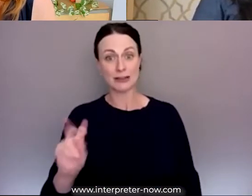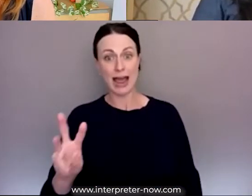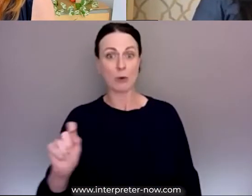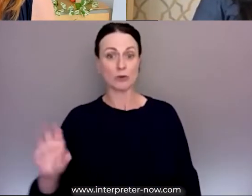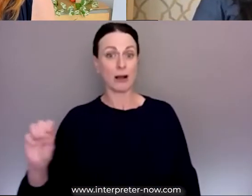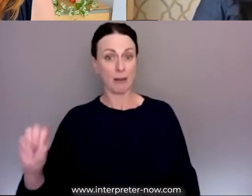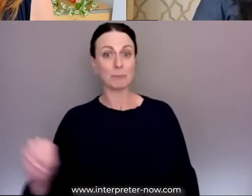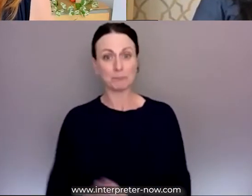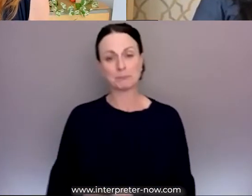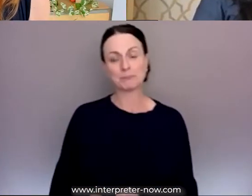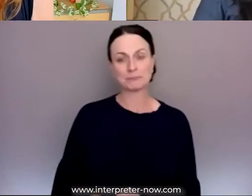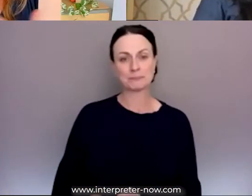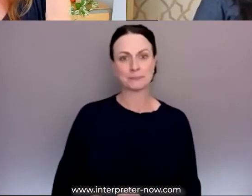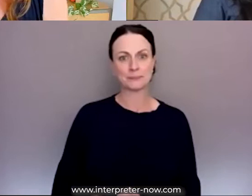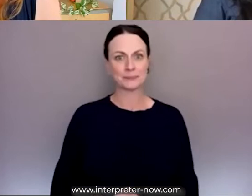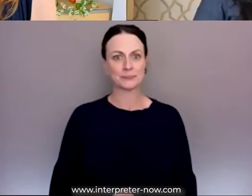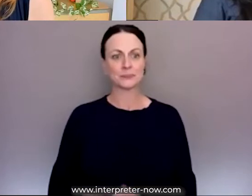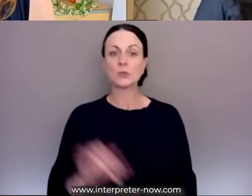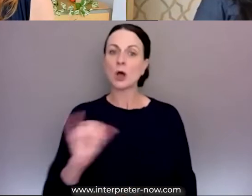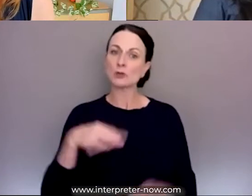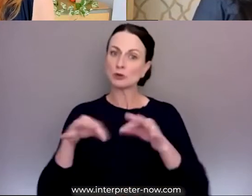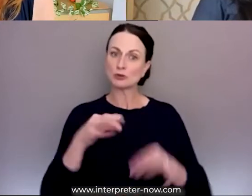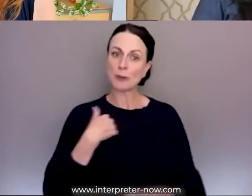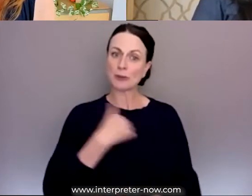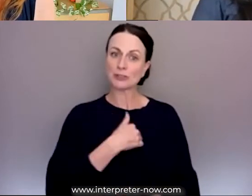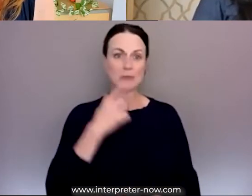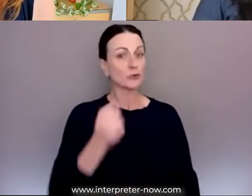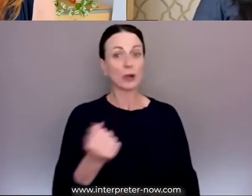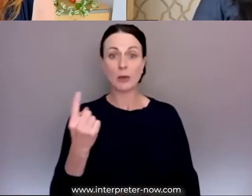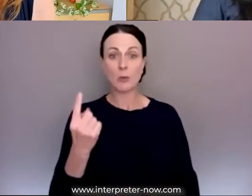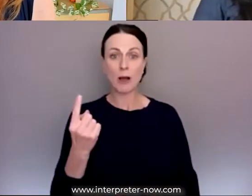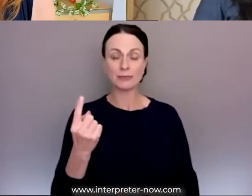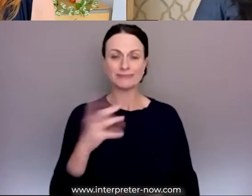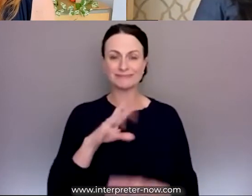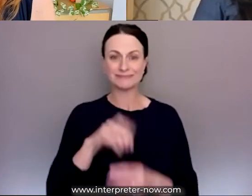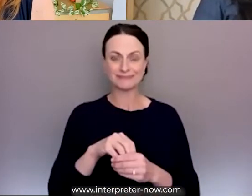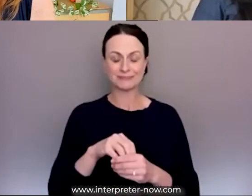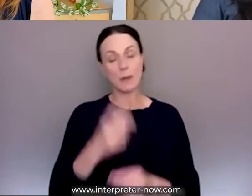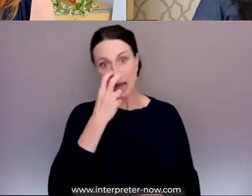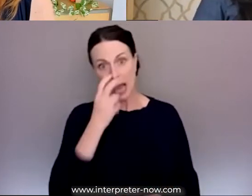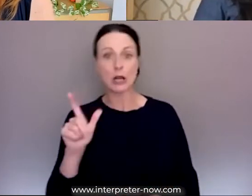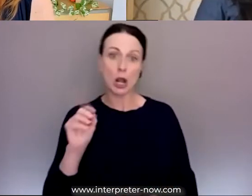We'll also describe ourselves for anybody who is blind or low vision on YouTube as well.